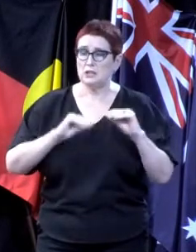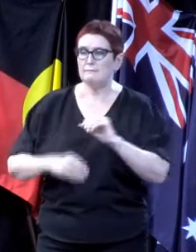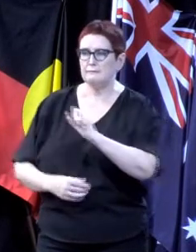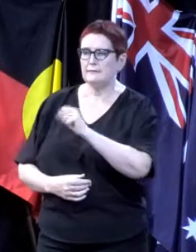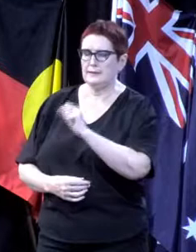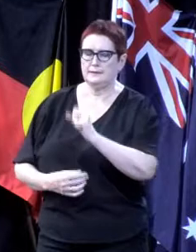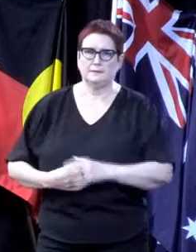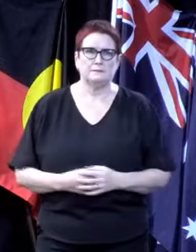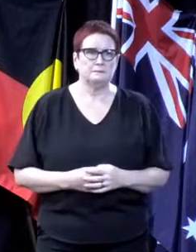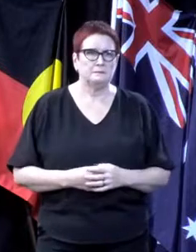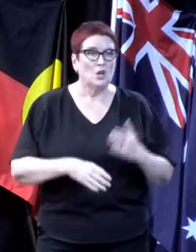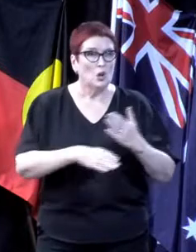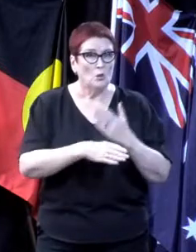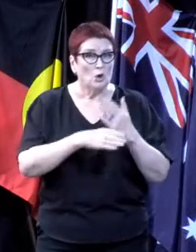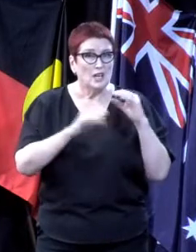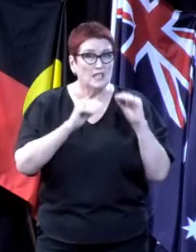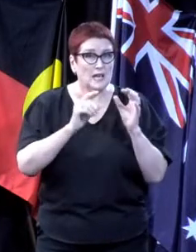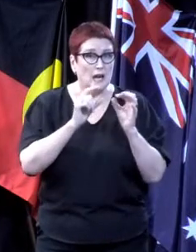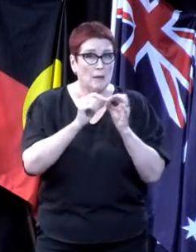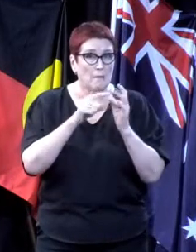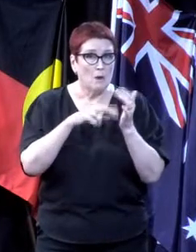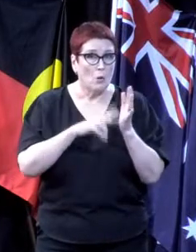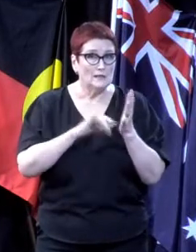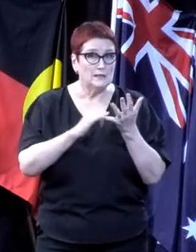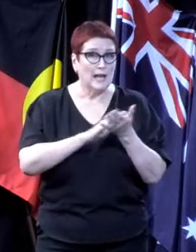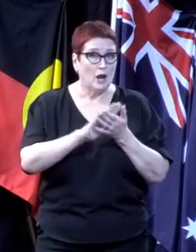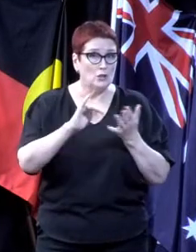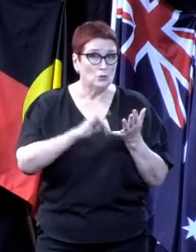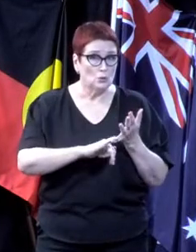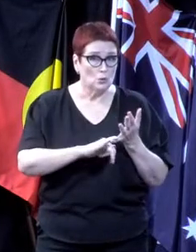OK, including teaching at Bowen State High School, Chevallum?